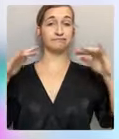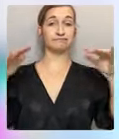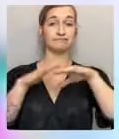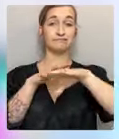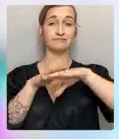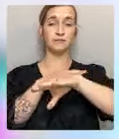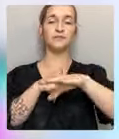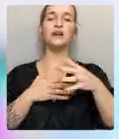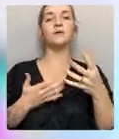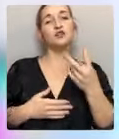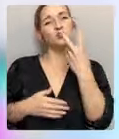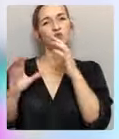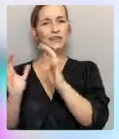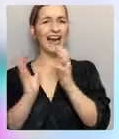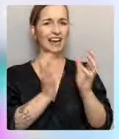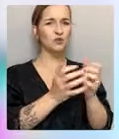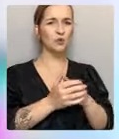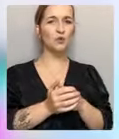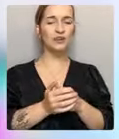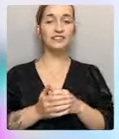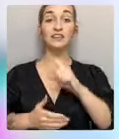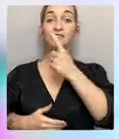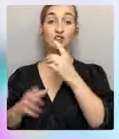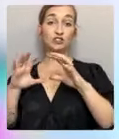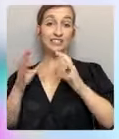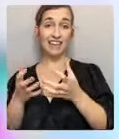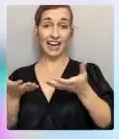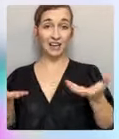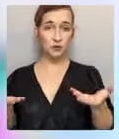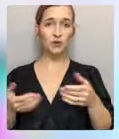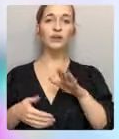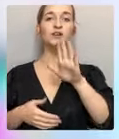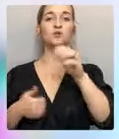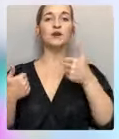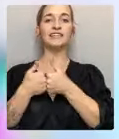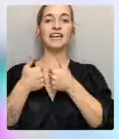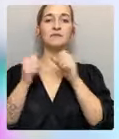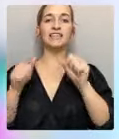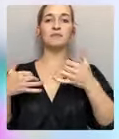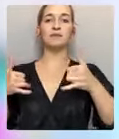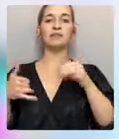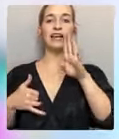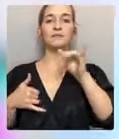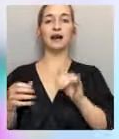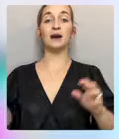I think there are two categories here. First, is that your game can be played by more people by genre.